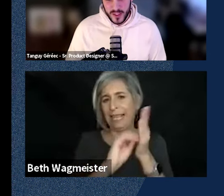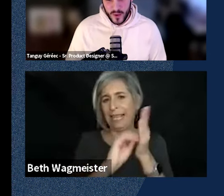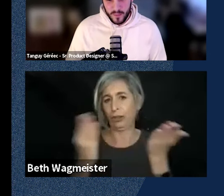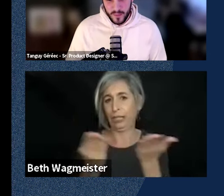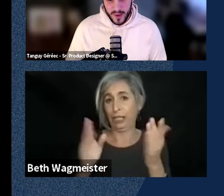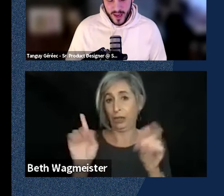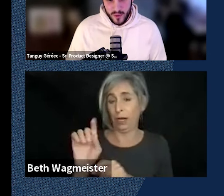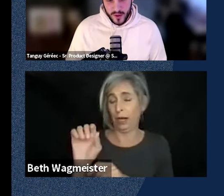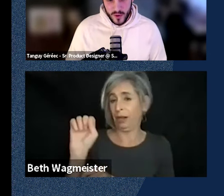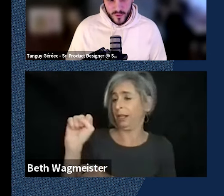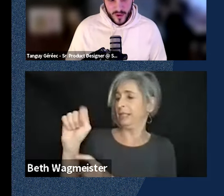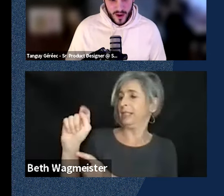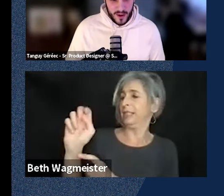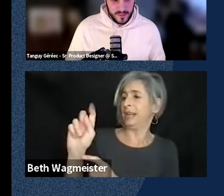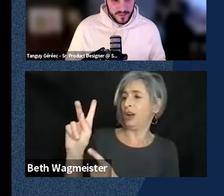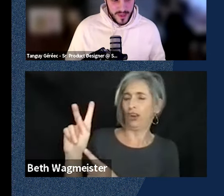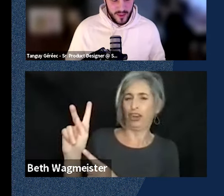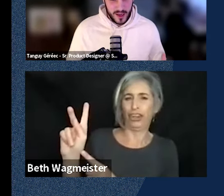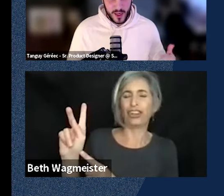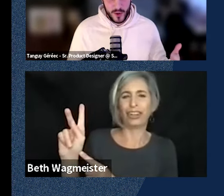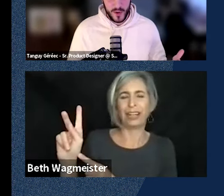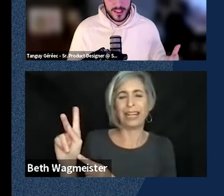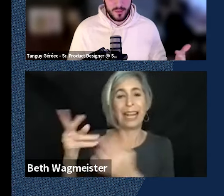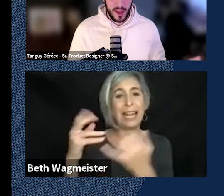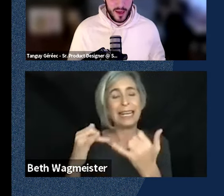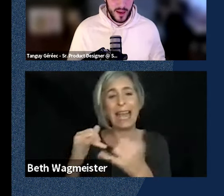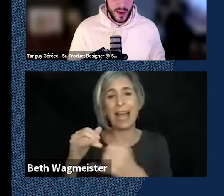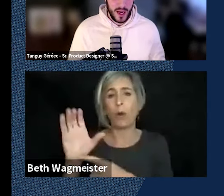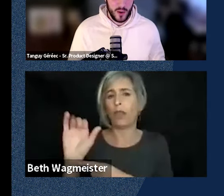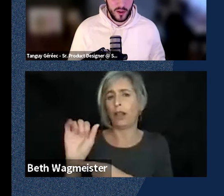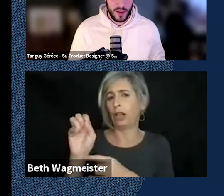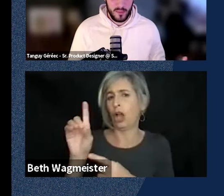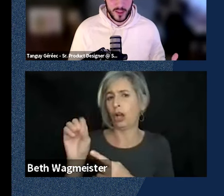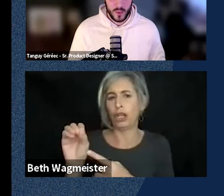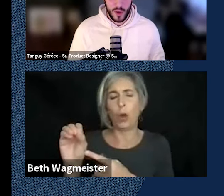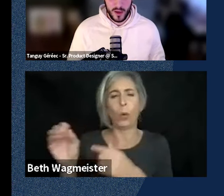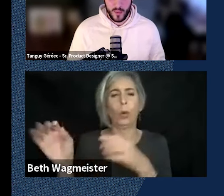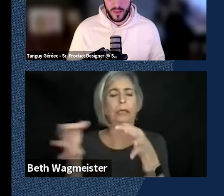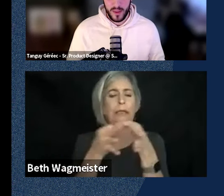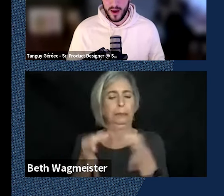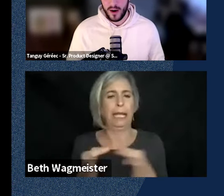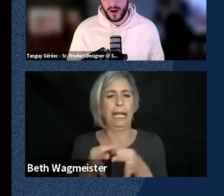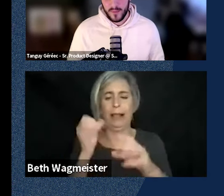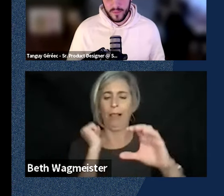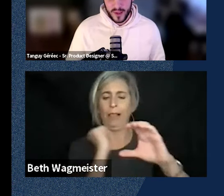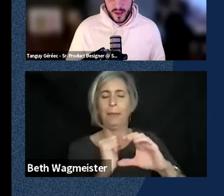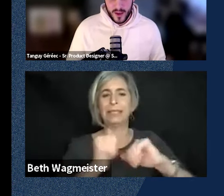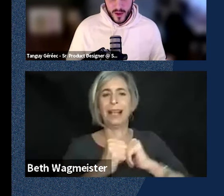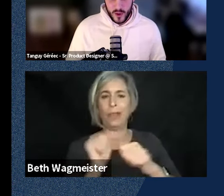So now that you've now that Claudio explained how landmarks work and what they are, you